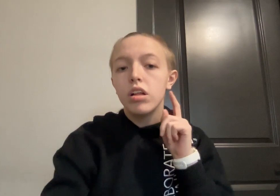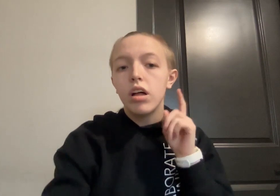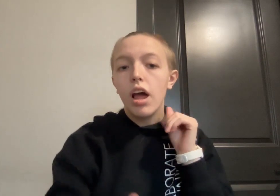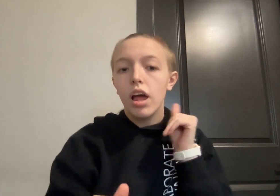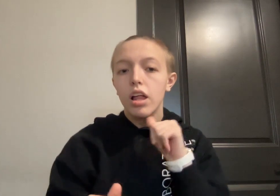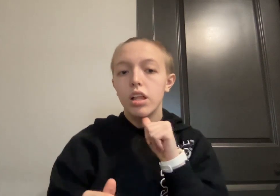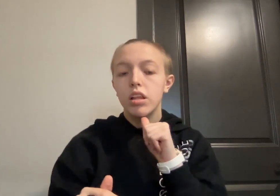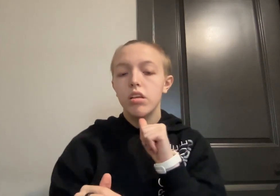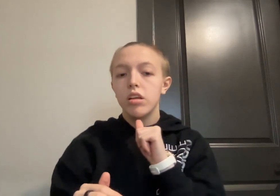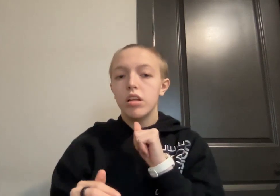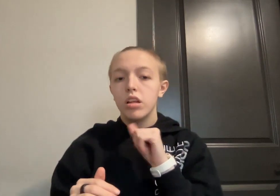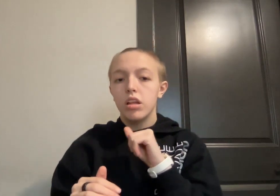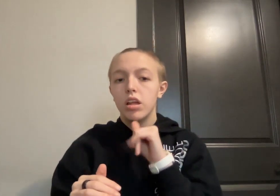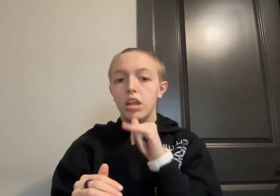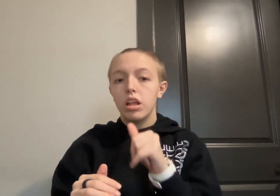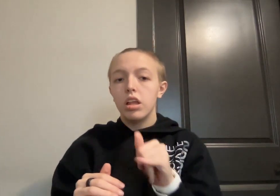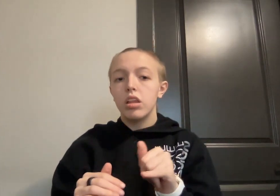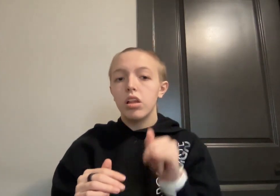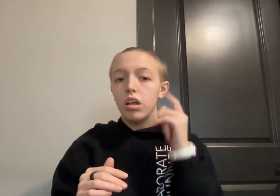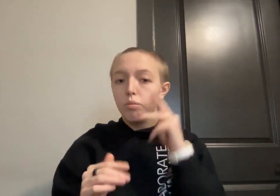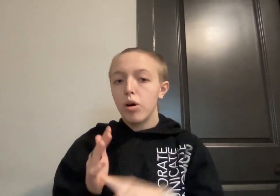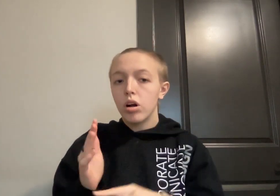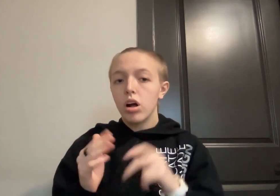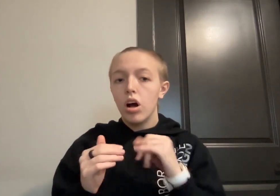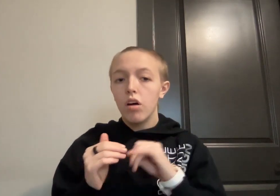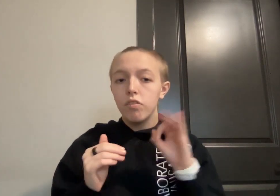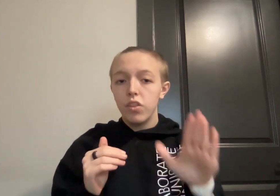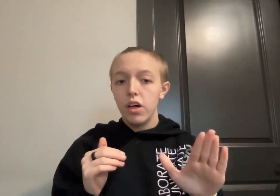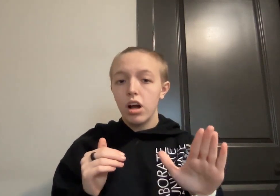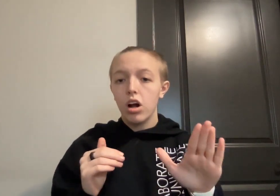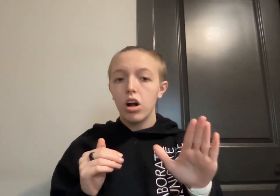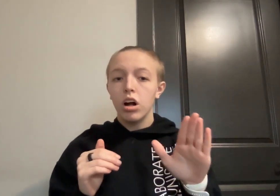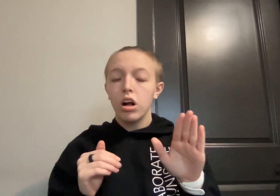and it is a part of their